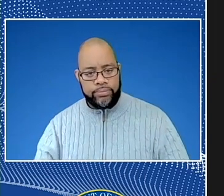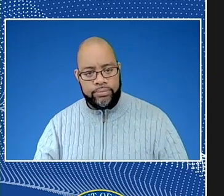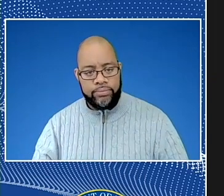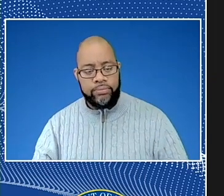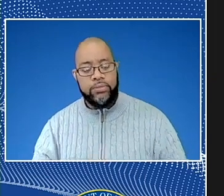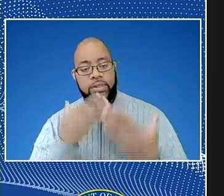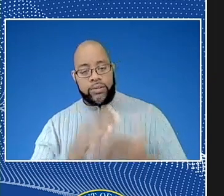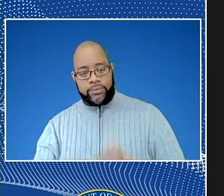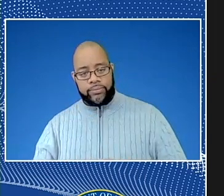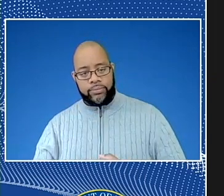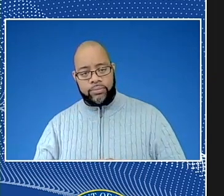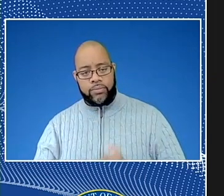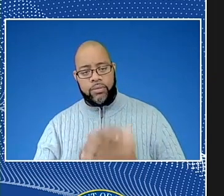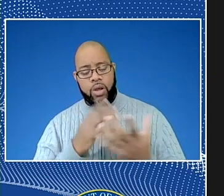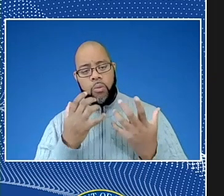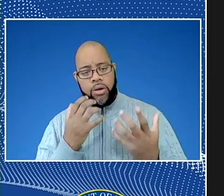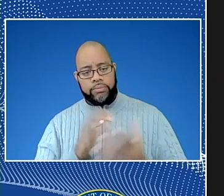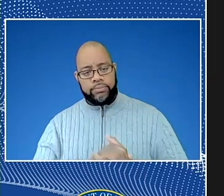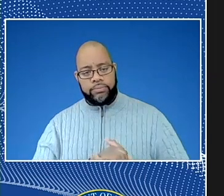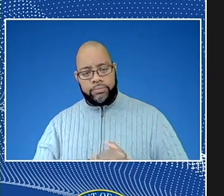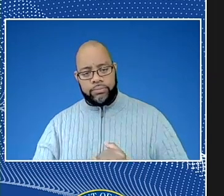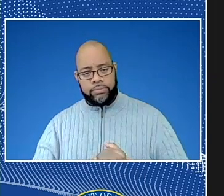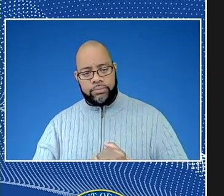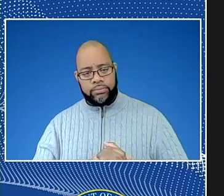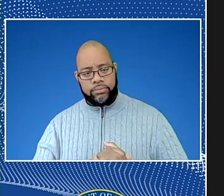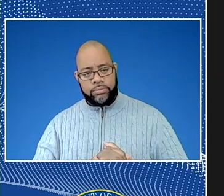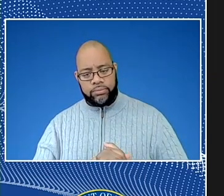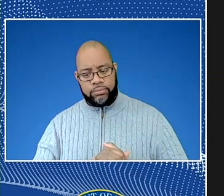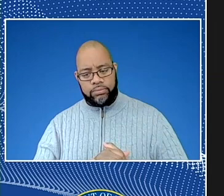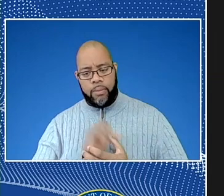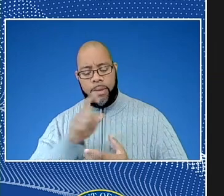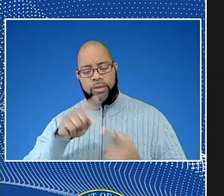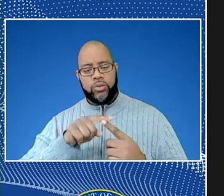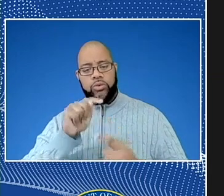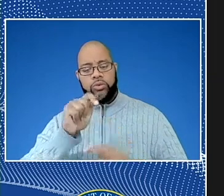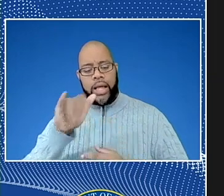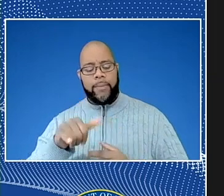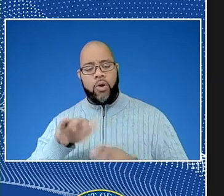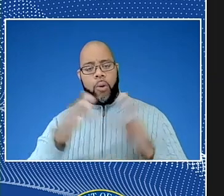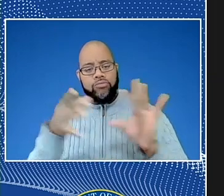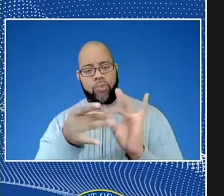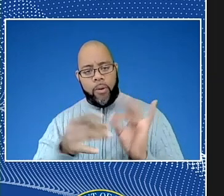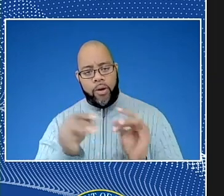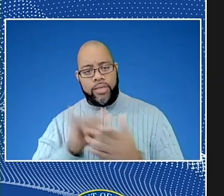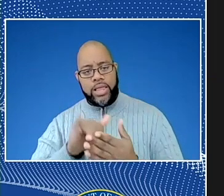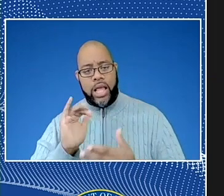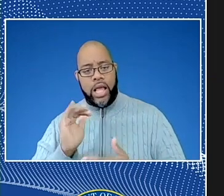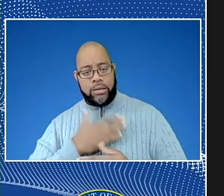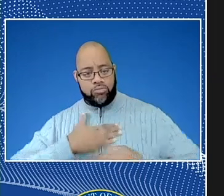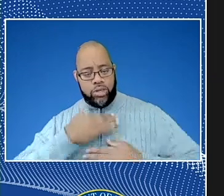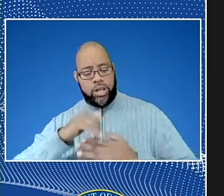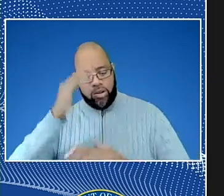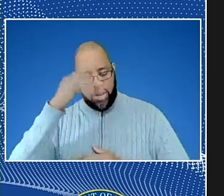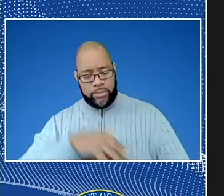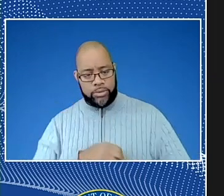I wanted to circle back to Tamy's opening remarks that I appreciate the acknowledgment to include Parent PLUS